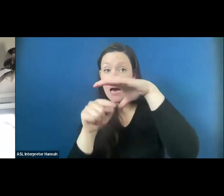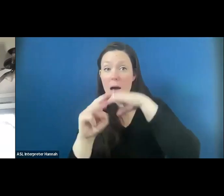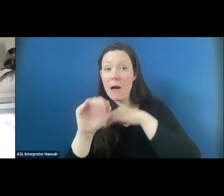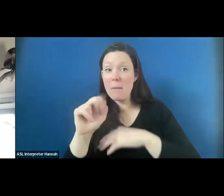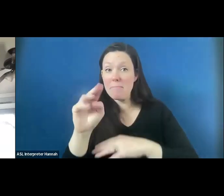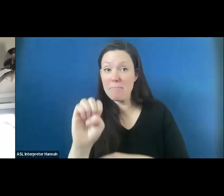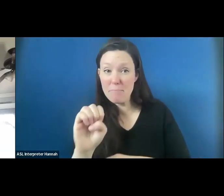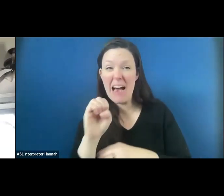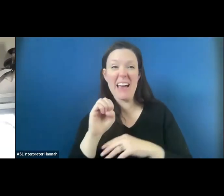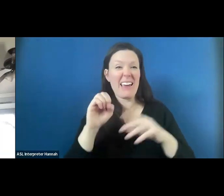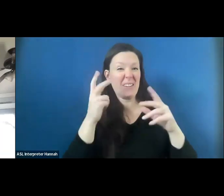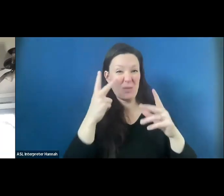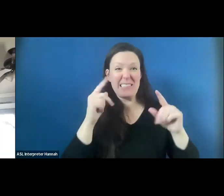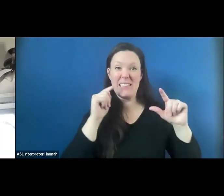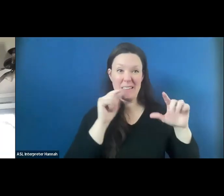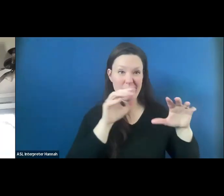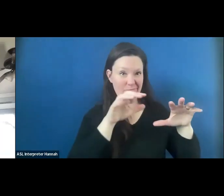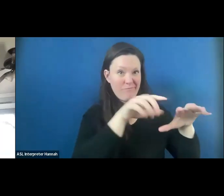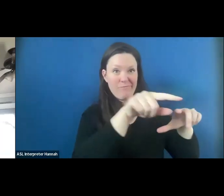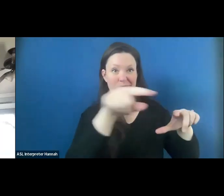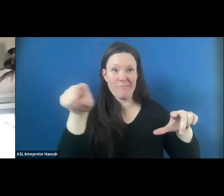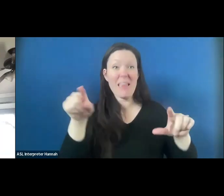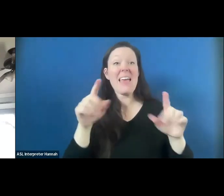and we're actually seeing the military going in and bulldozing